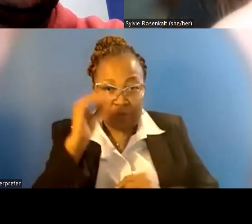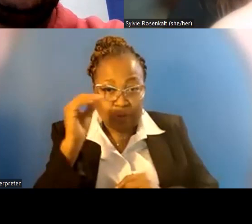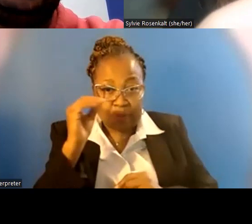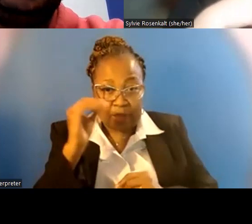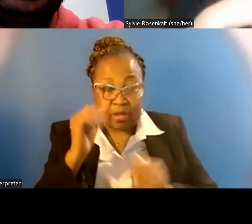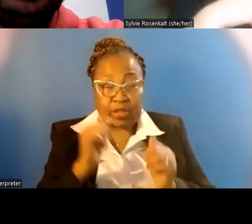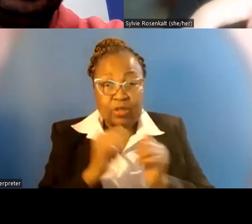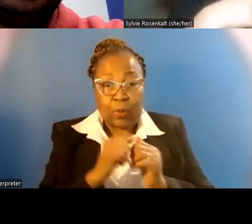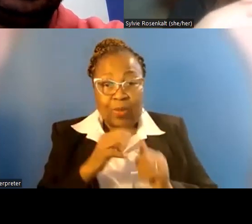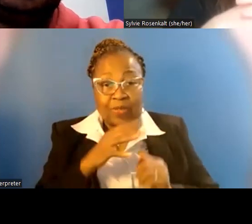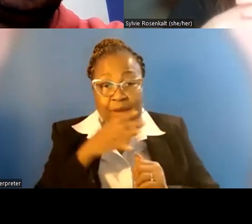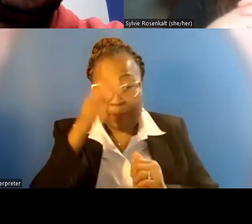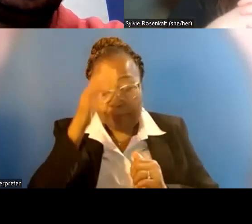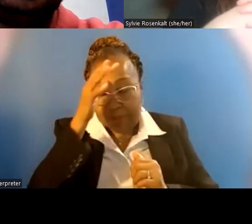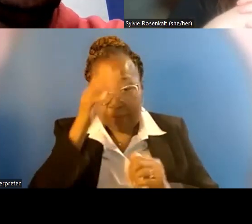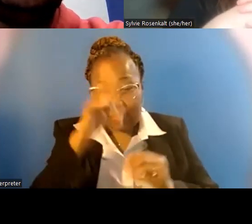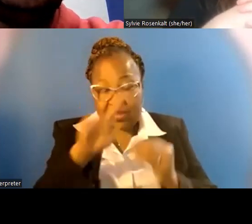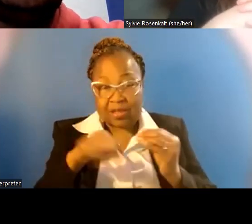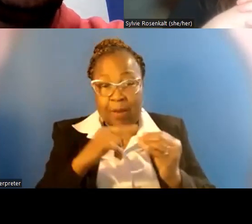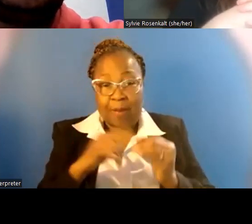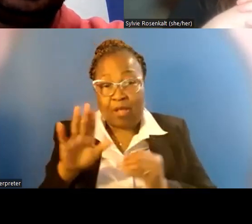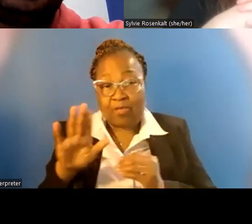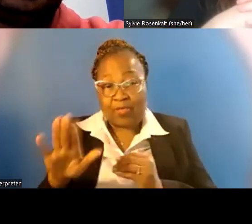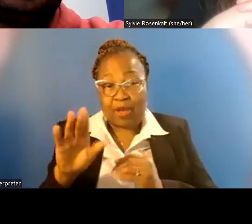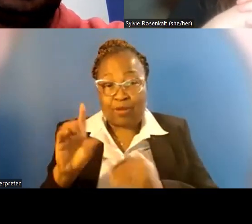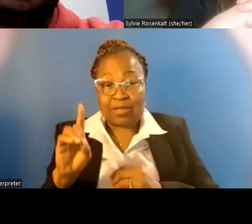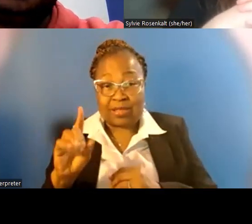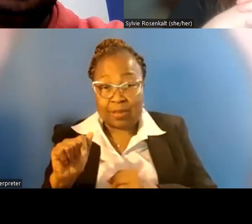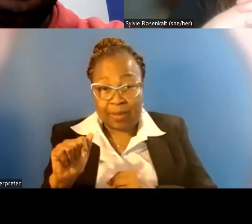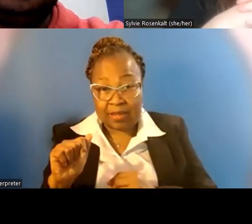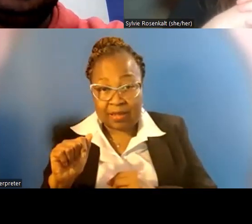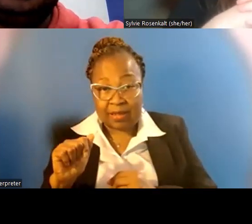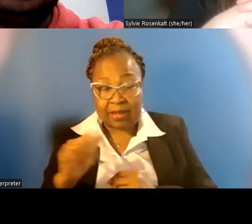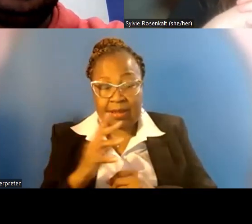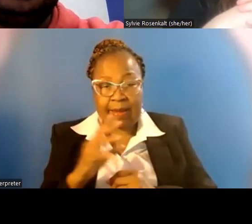about their disability and you know,